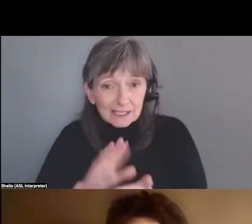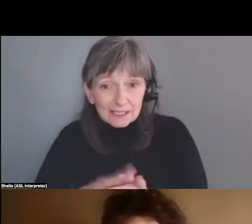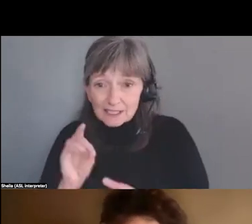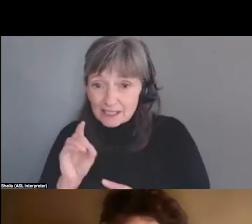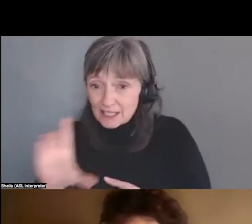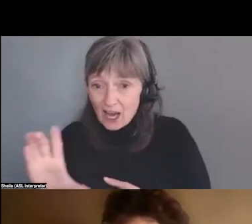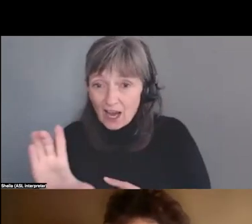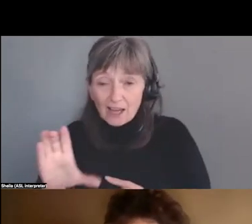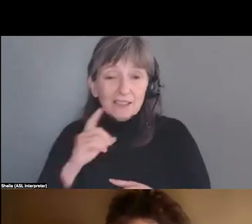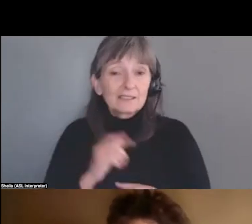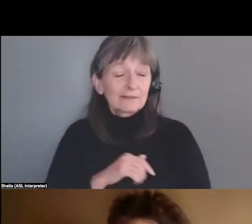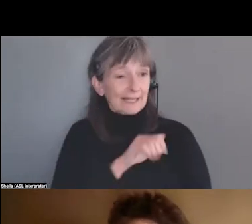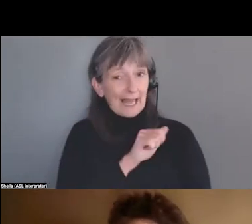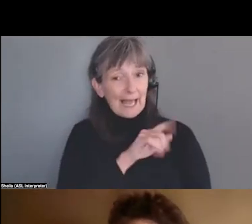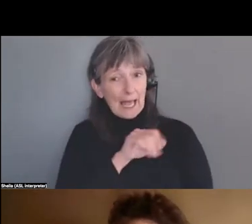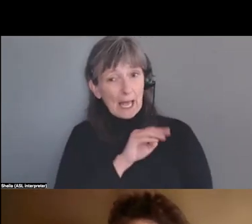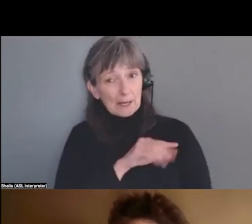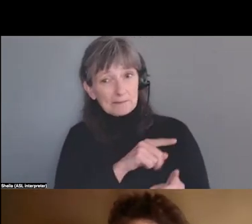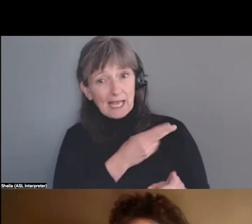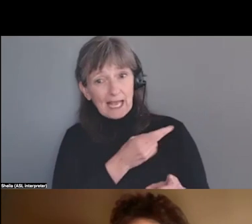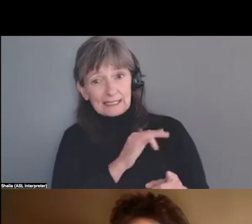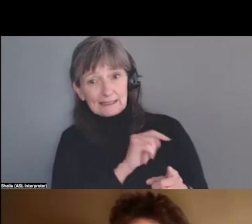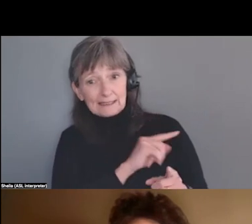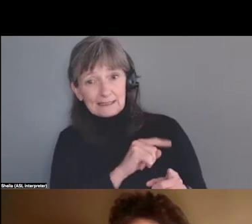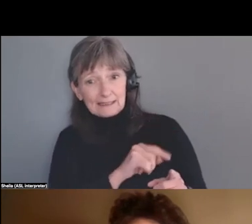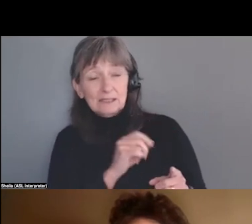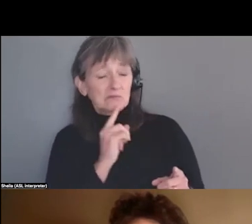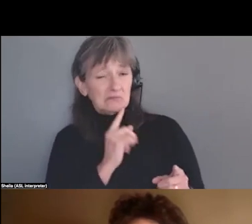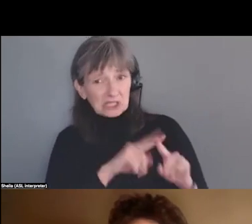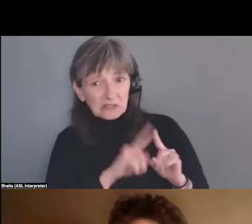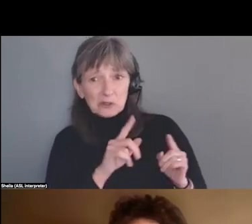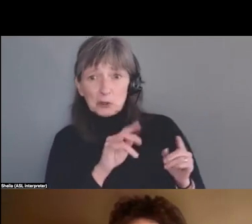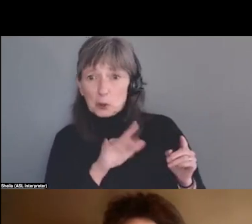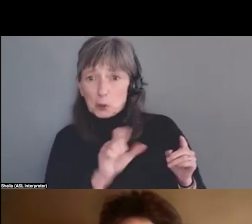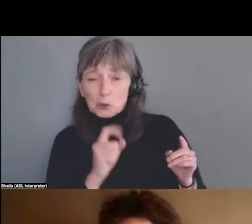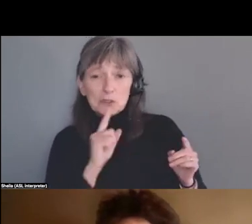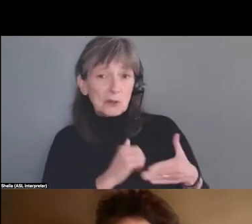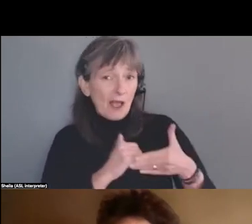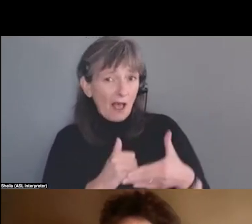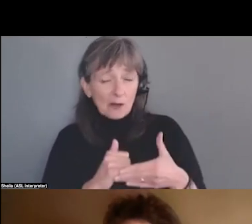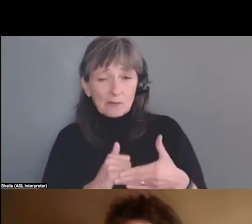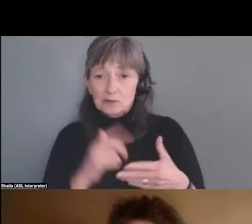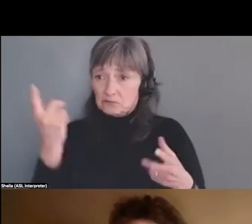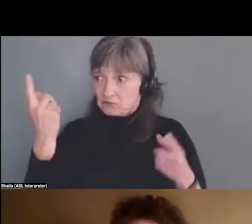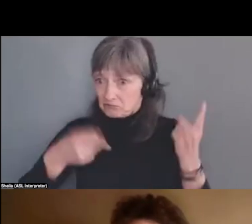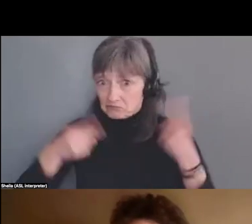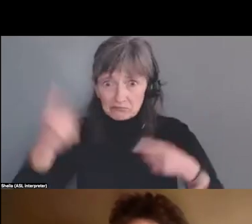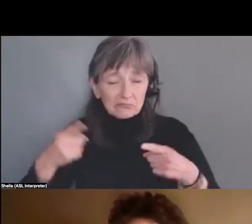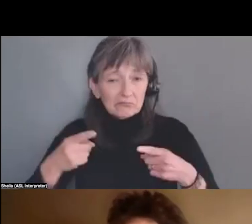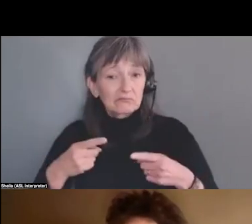different tools to help collaborative writing on the Internet. And now little by little also